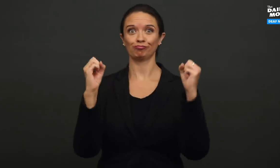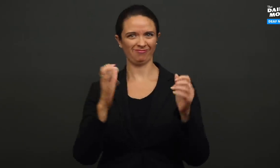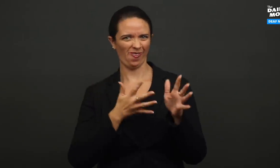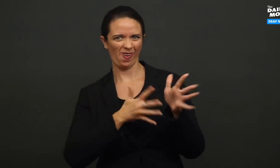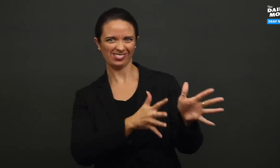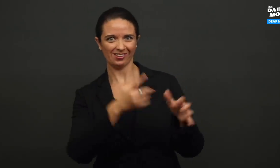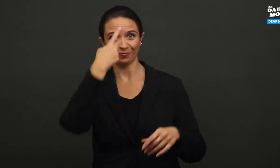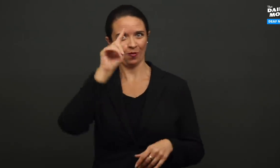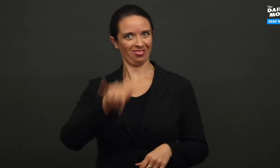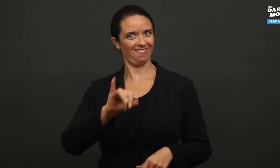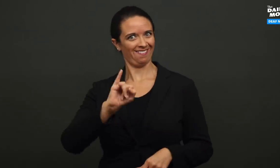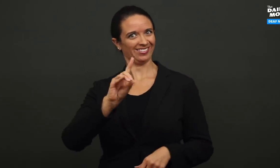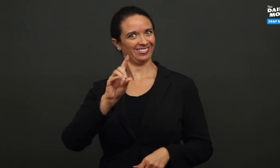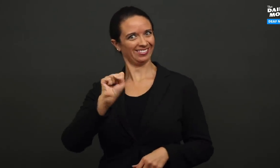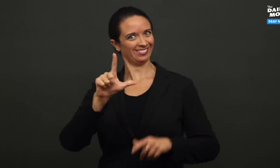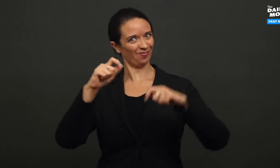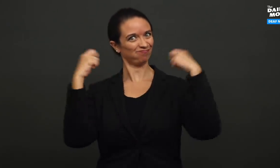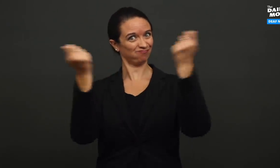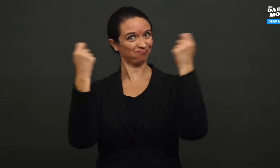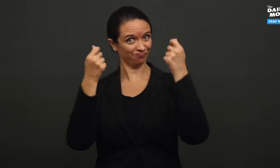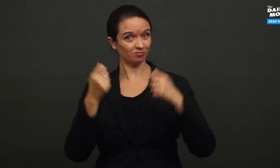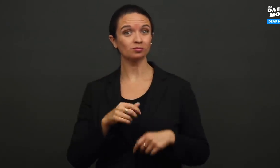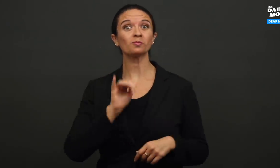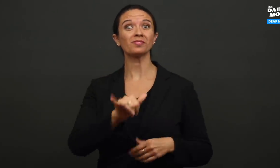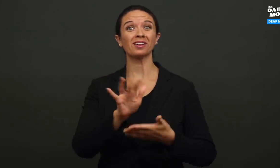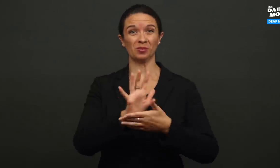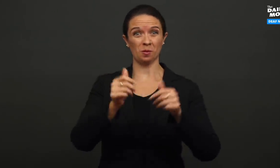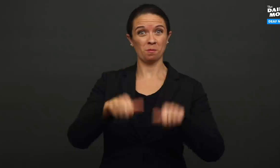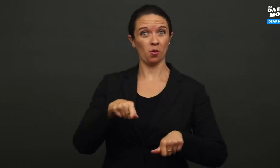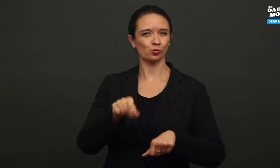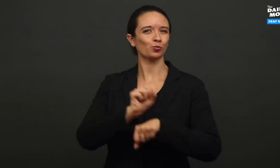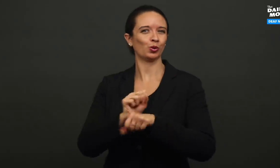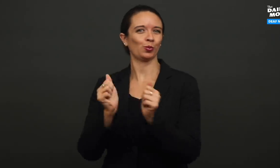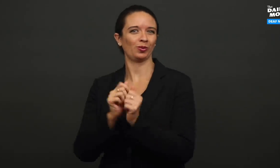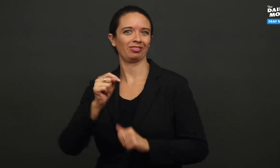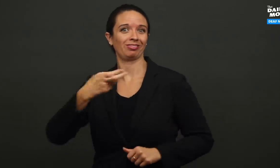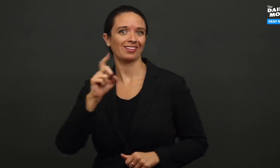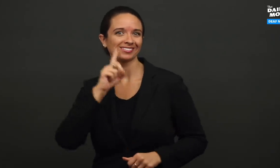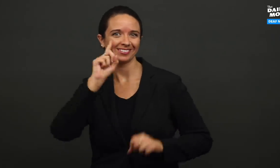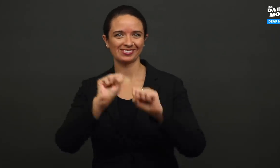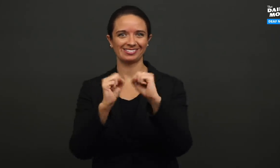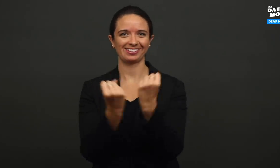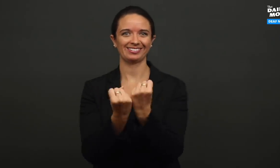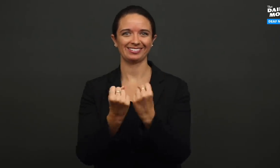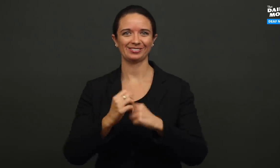Auslan for IDSL in partnership with The Deaf Society.